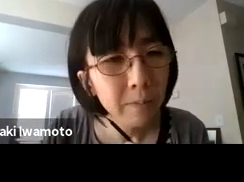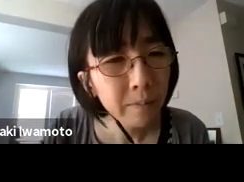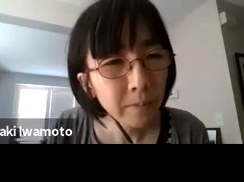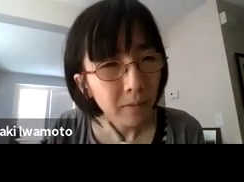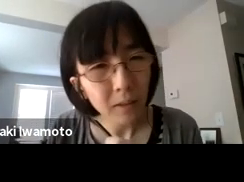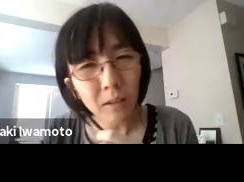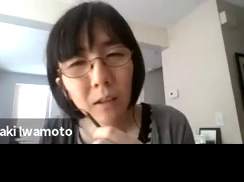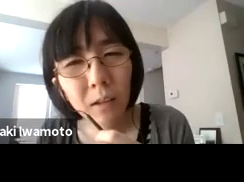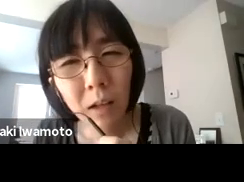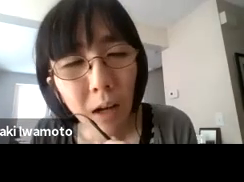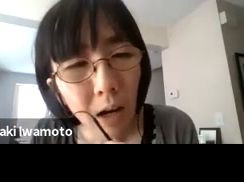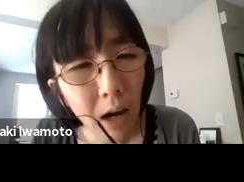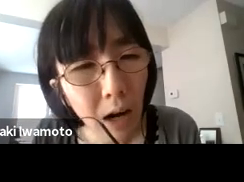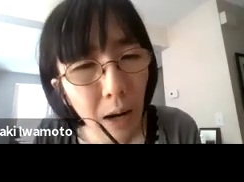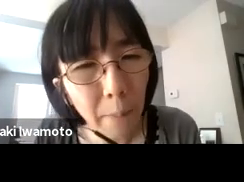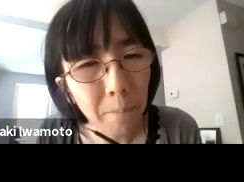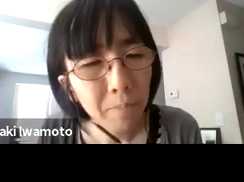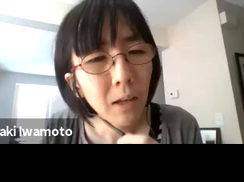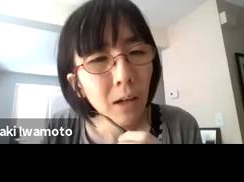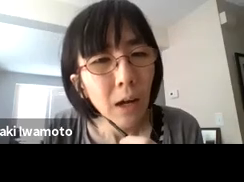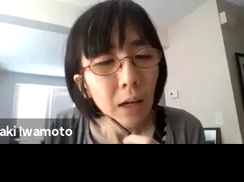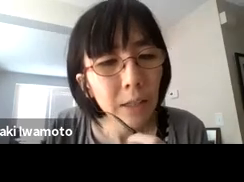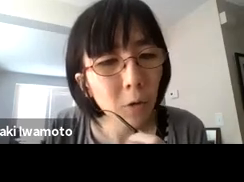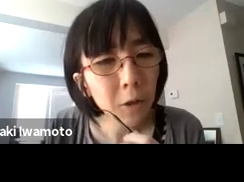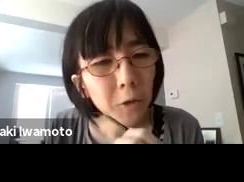the child.